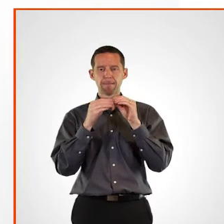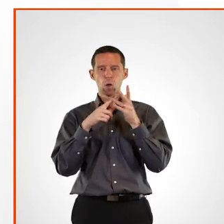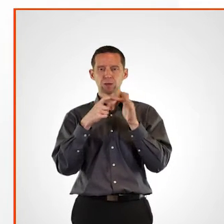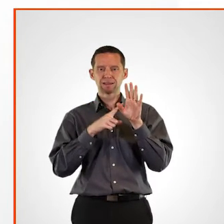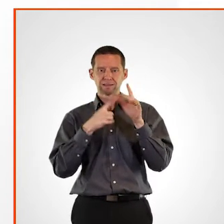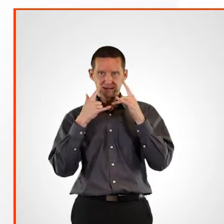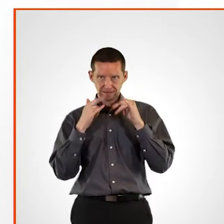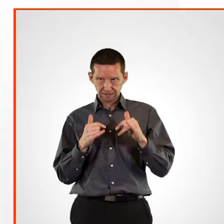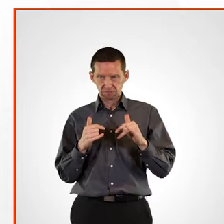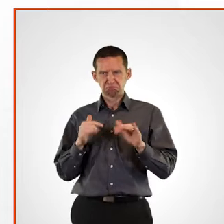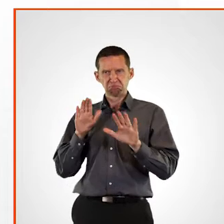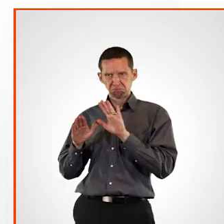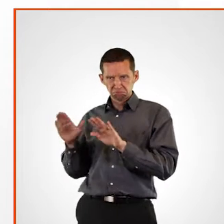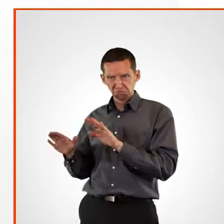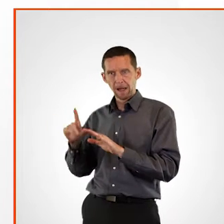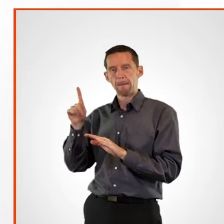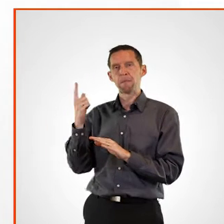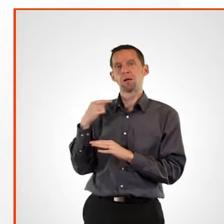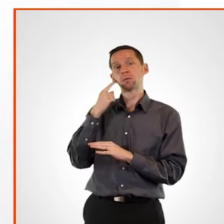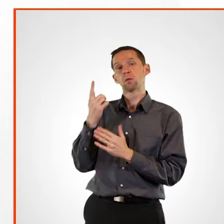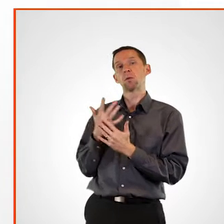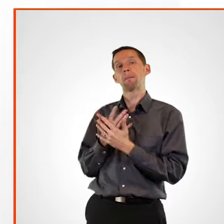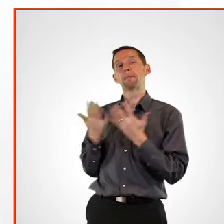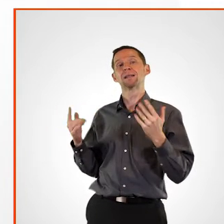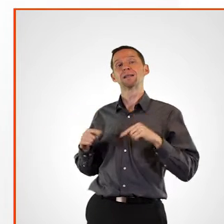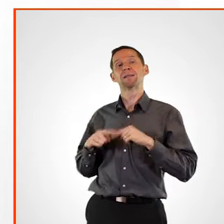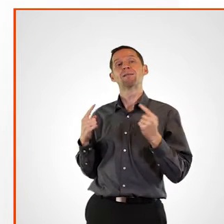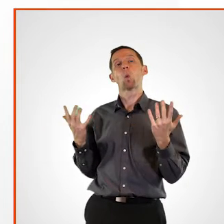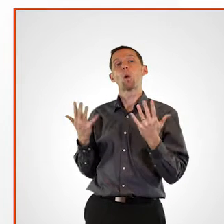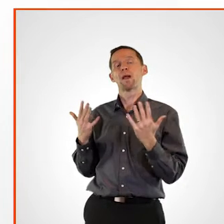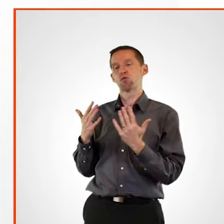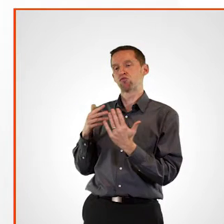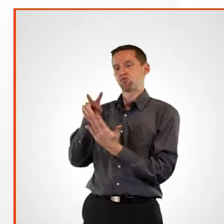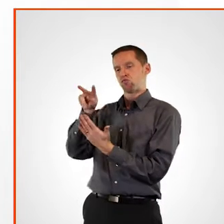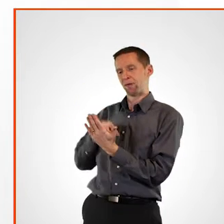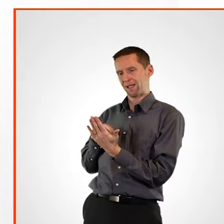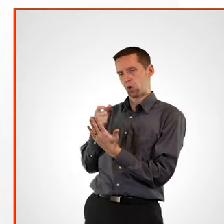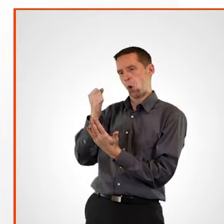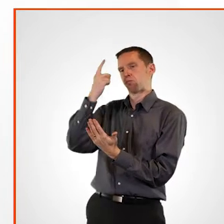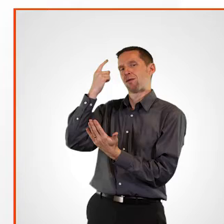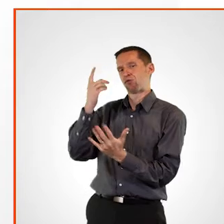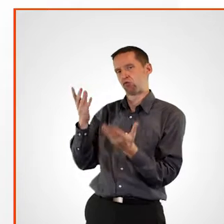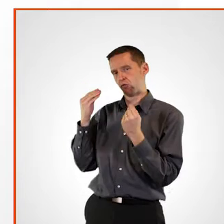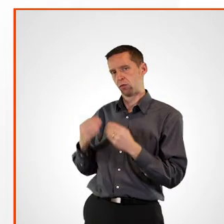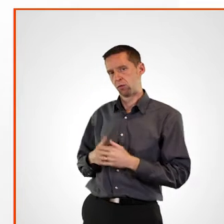again, very similarly. Where we did see a difference, and a fairly significant difference, was in reading comprehension.